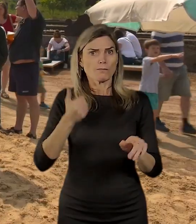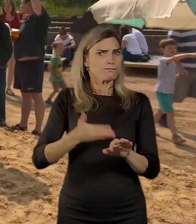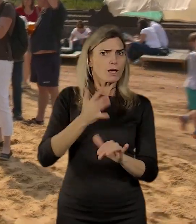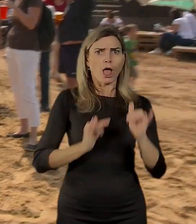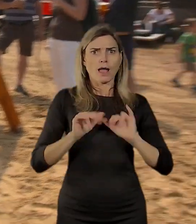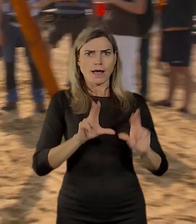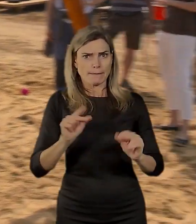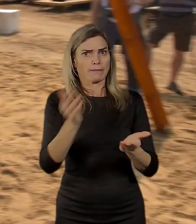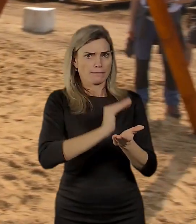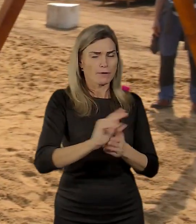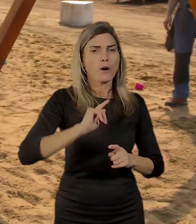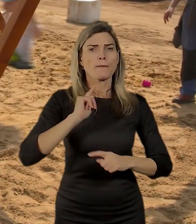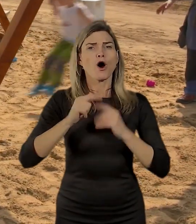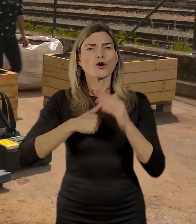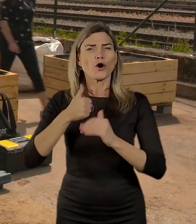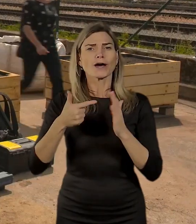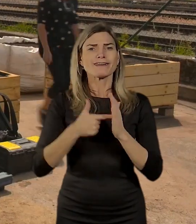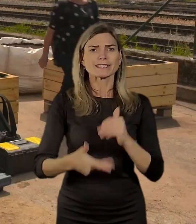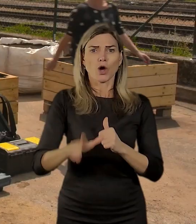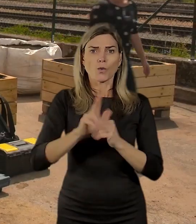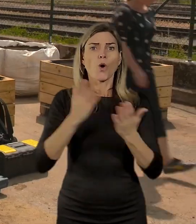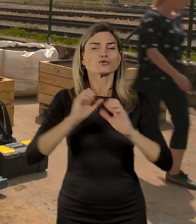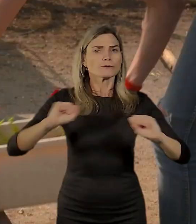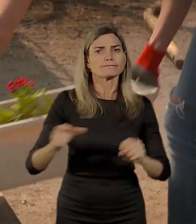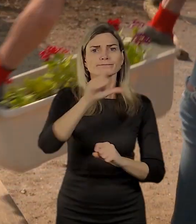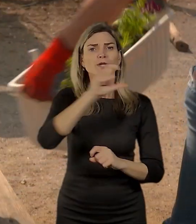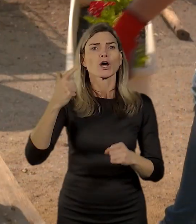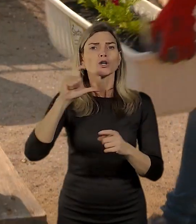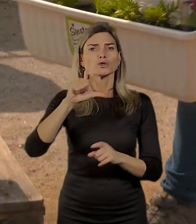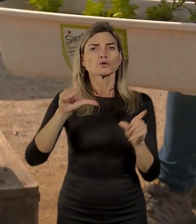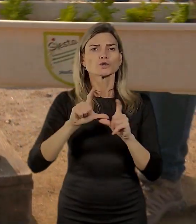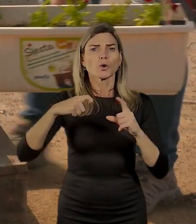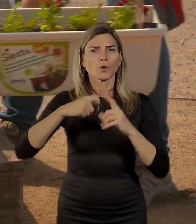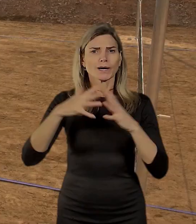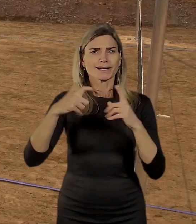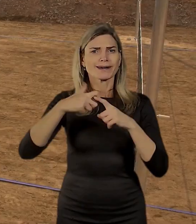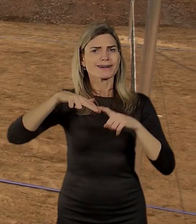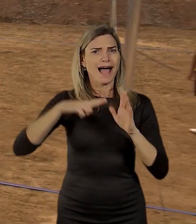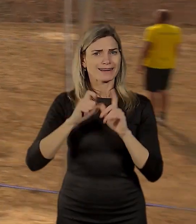In the 3 years that we have been here, it has become more and more lively here, I would say.